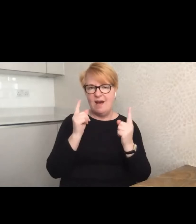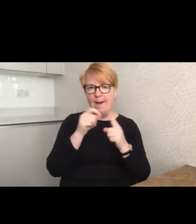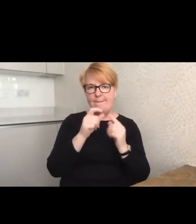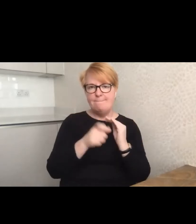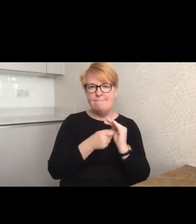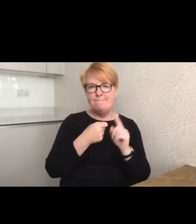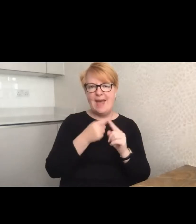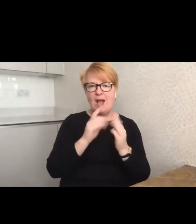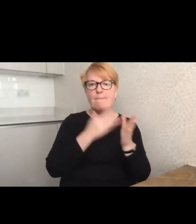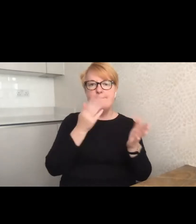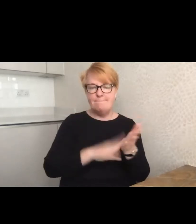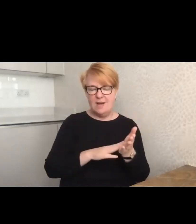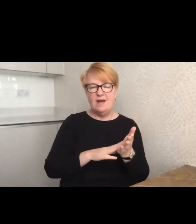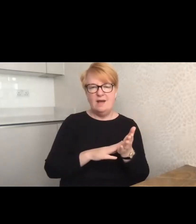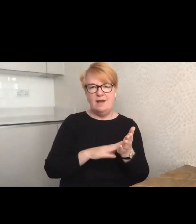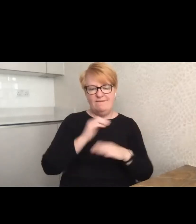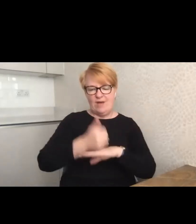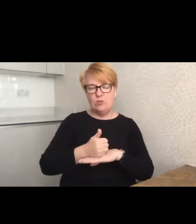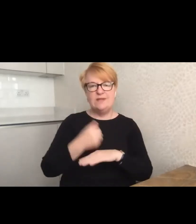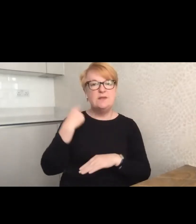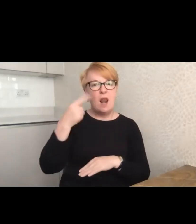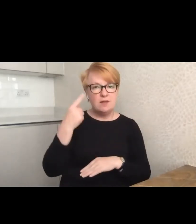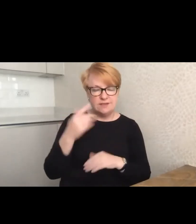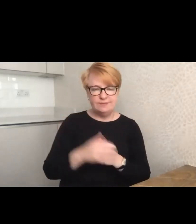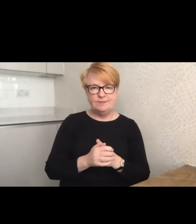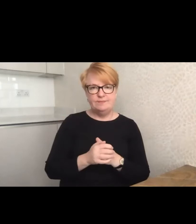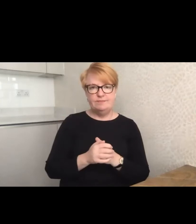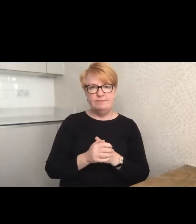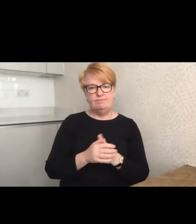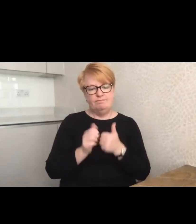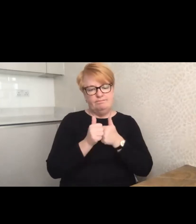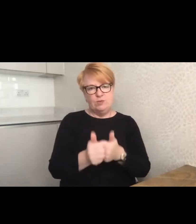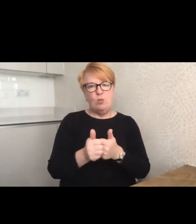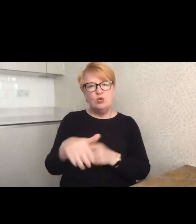in South London, which works to support local communities and artists to co-produce.